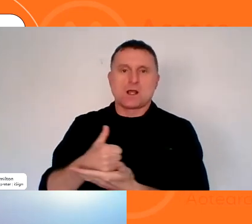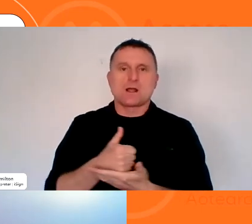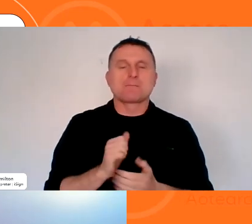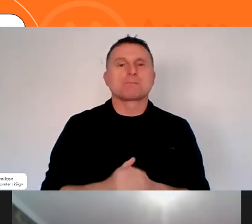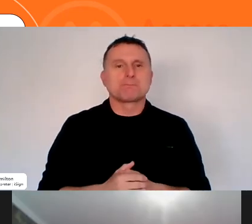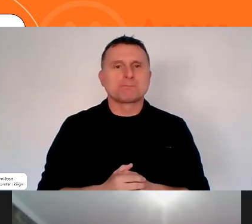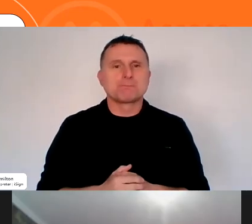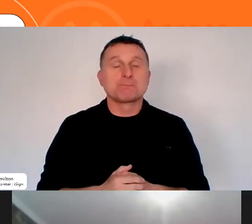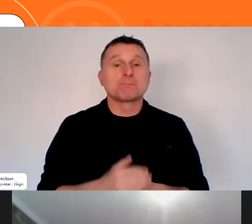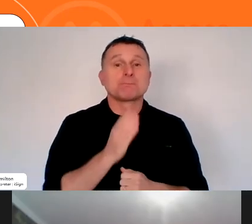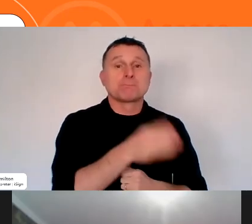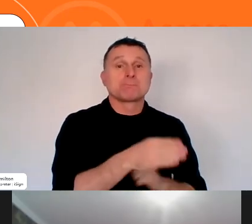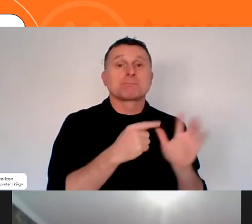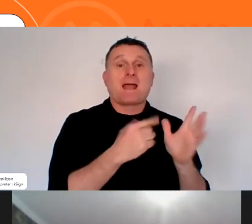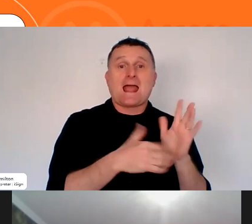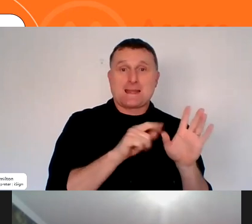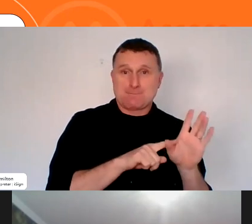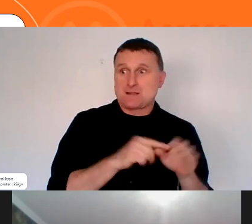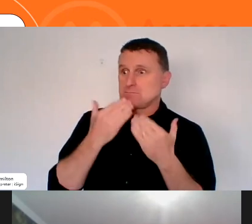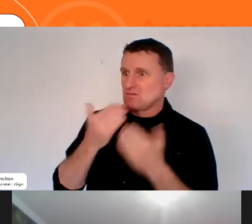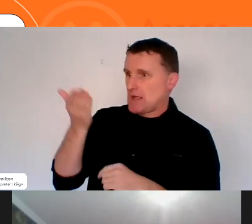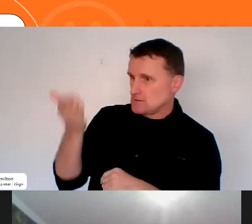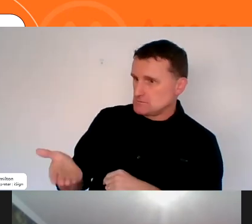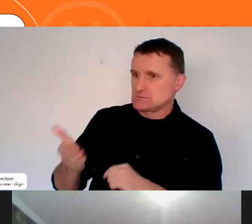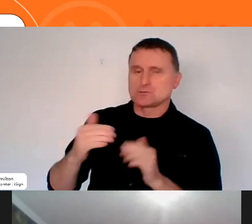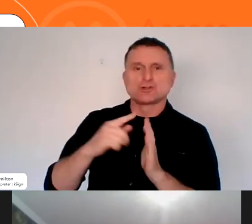Jan, for your valuable insights. Our next speaker is going to be